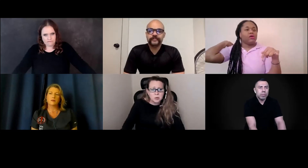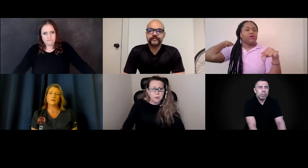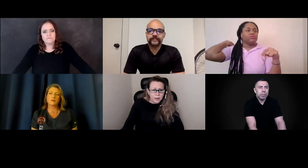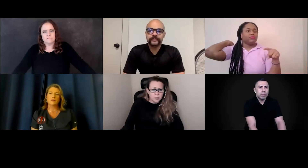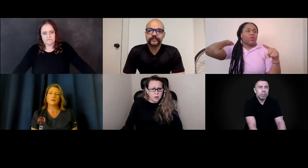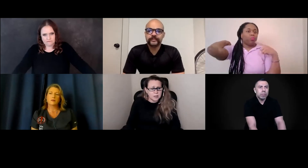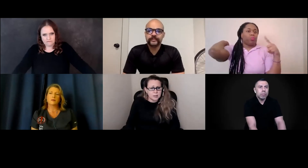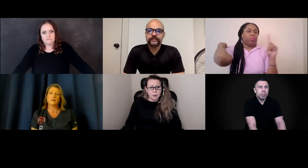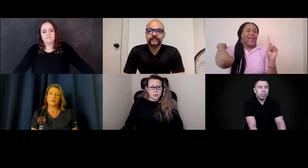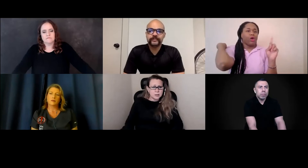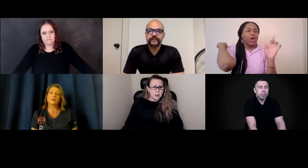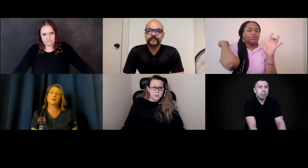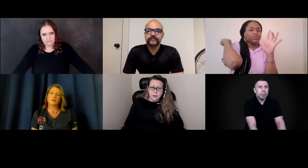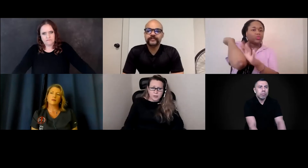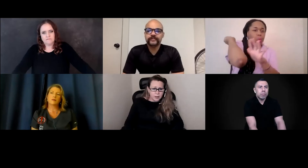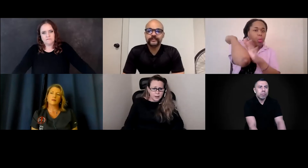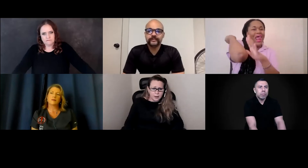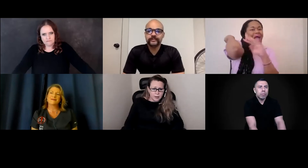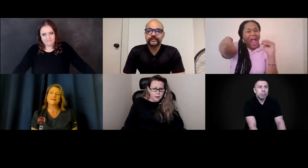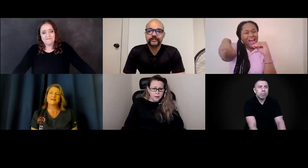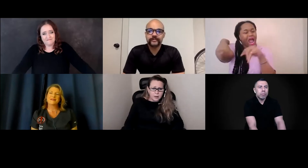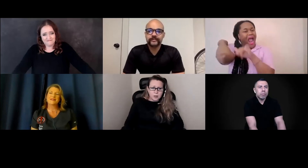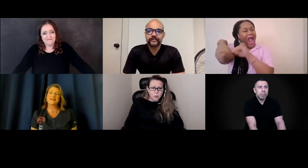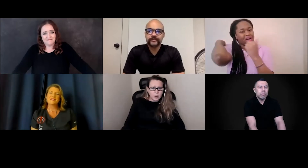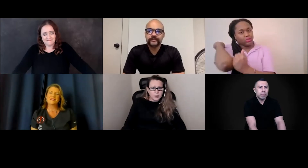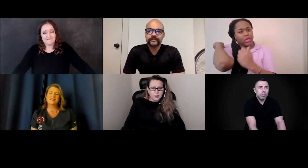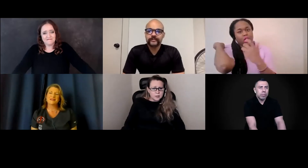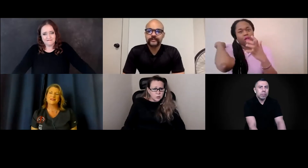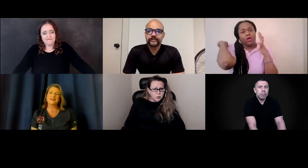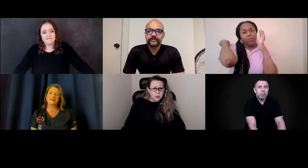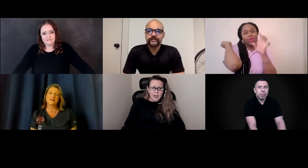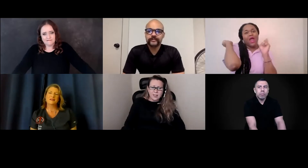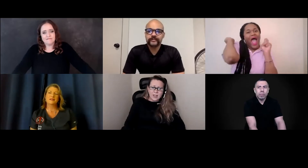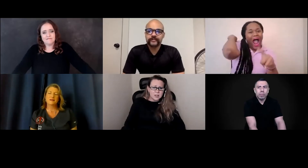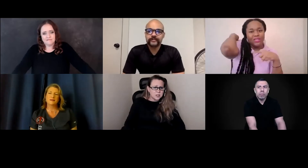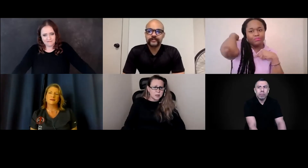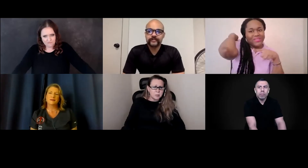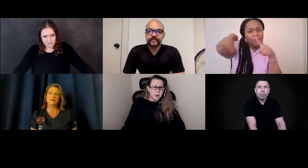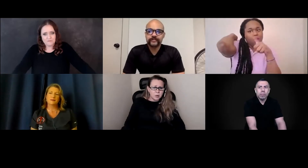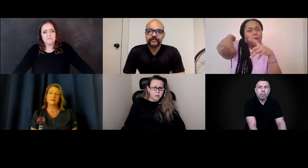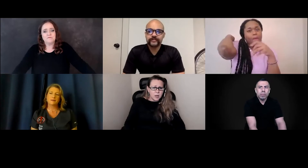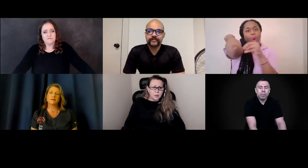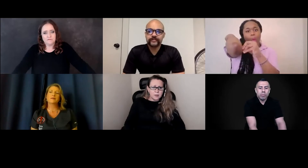process. My goodness I wish I had that, at school and the agency both.